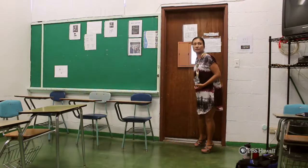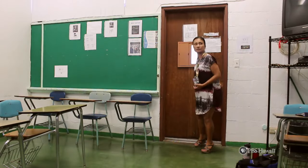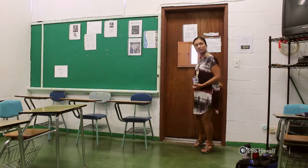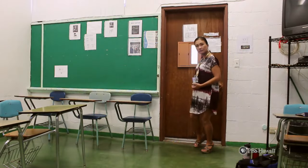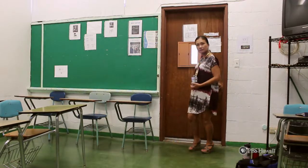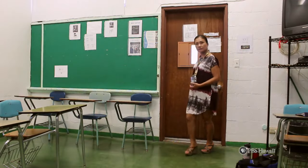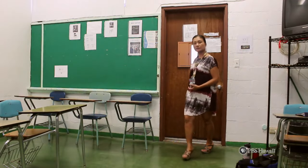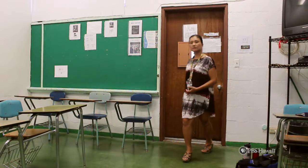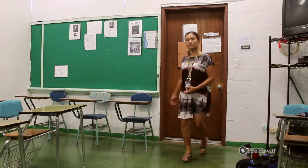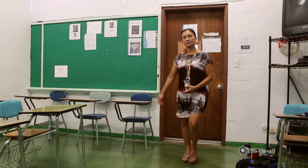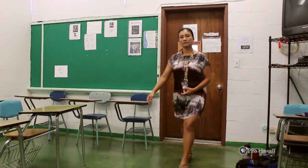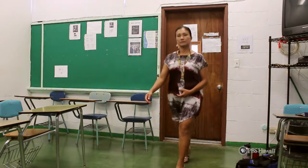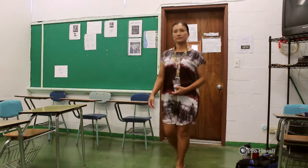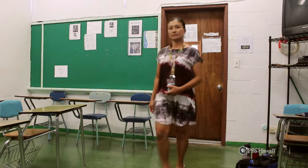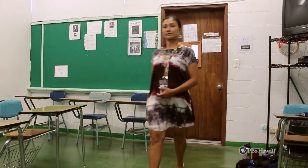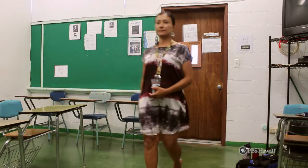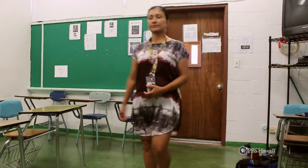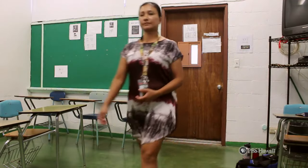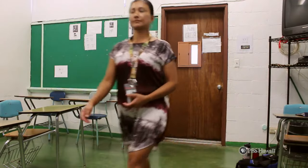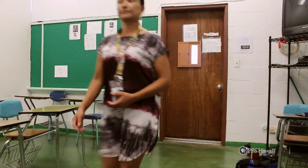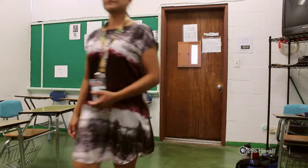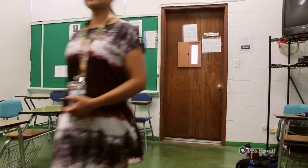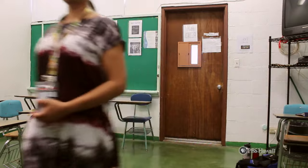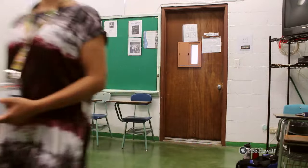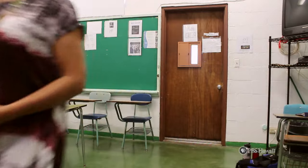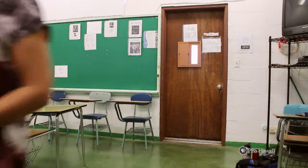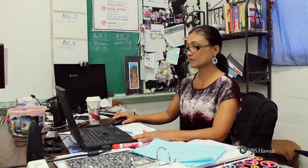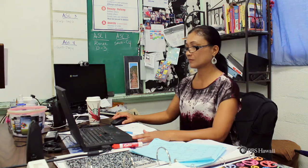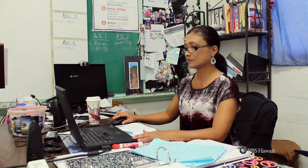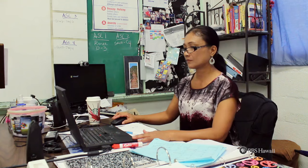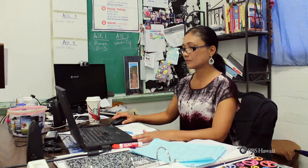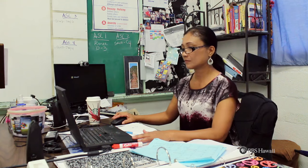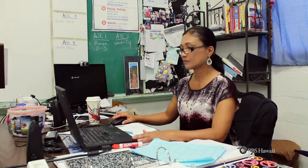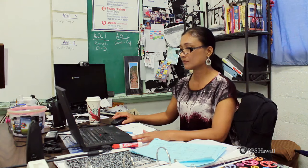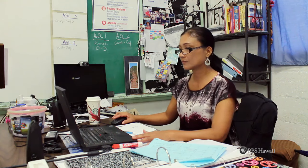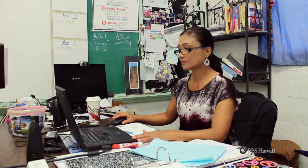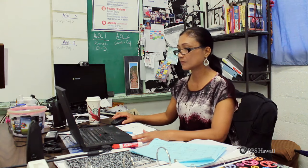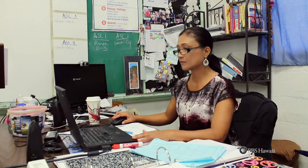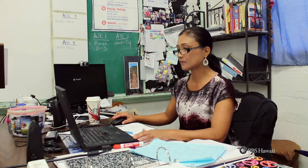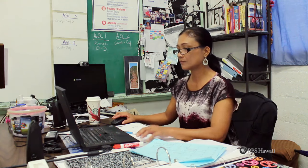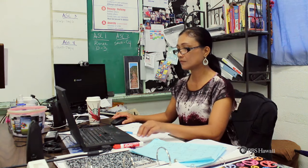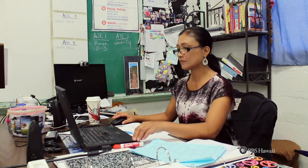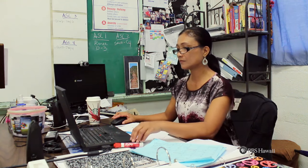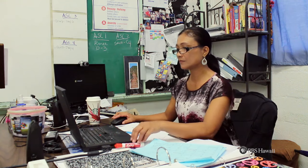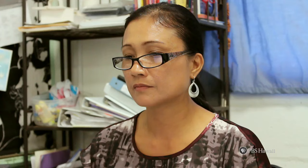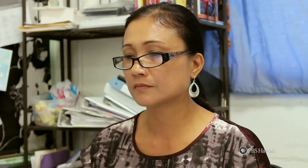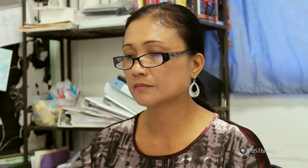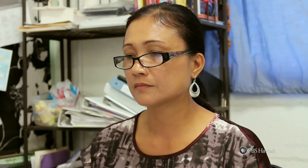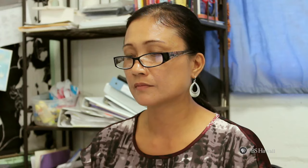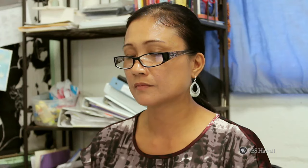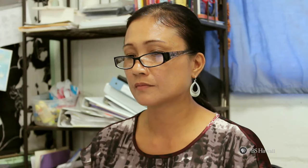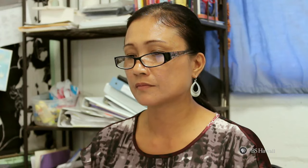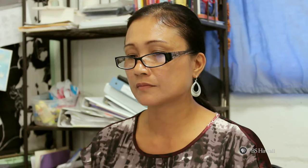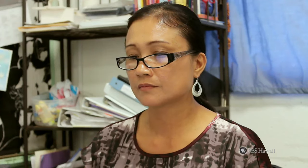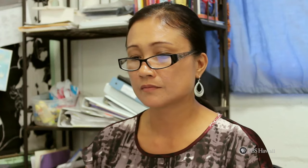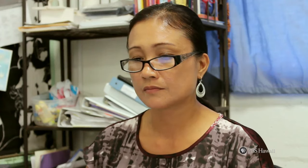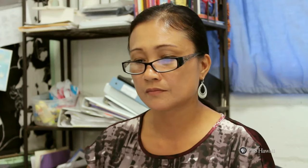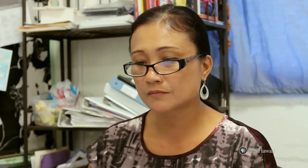disability. Marylou Beal, a hearing impaired American Sign Language teacher at Saint Francis School,